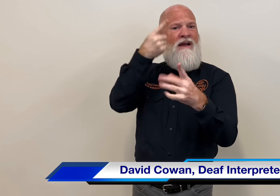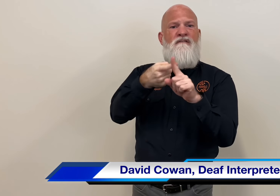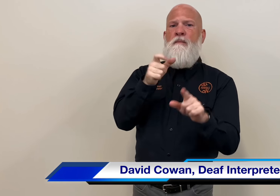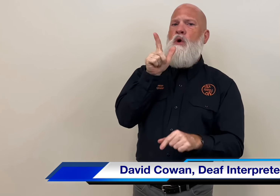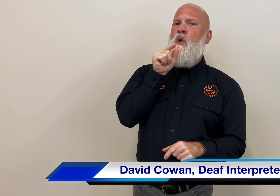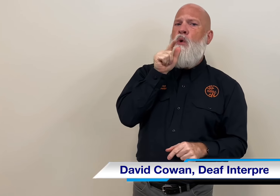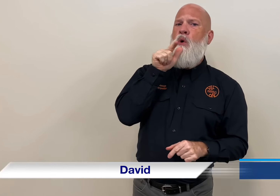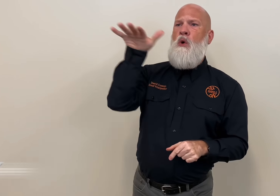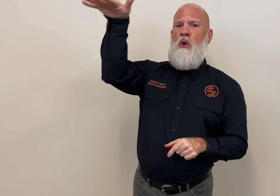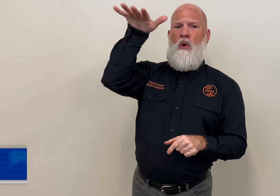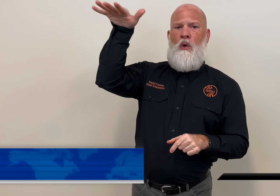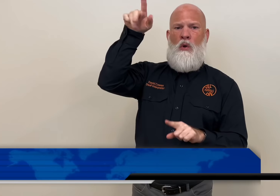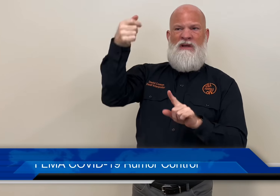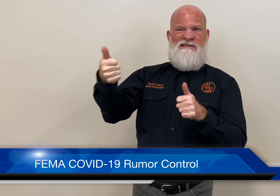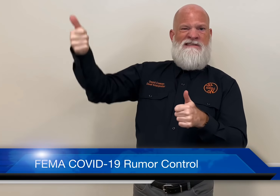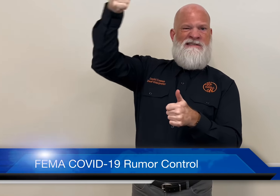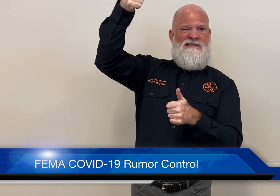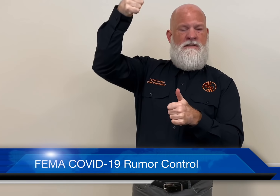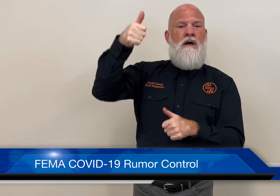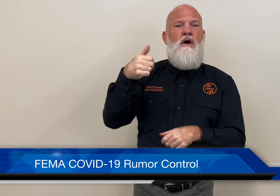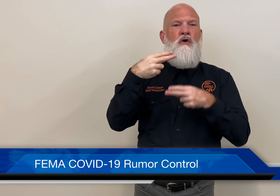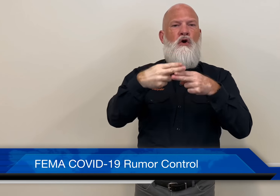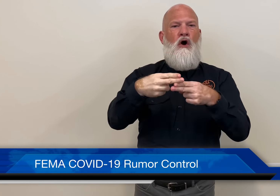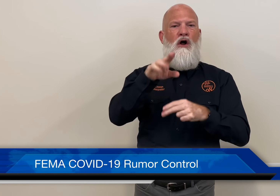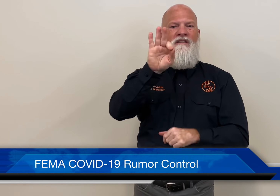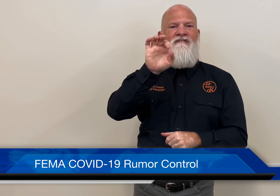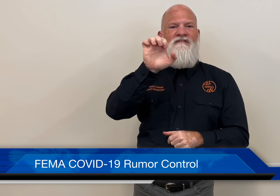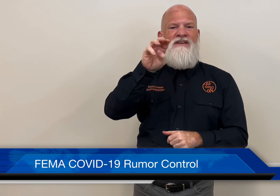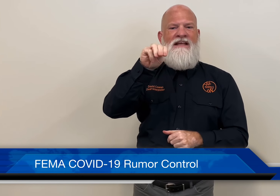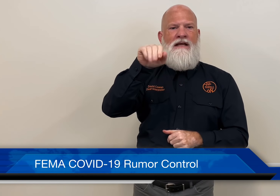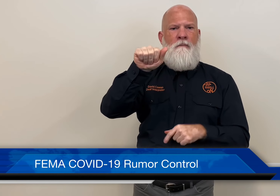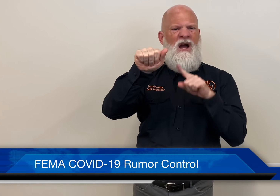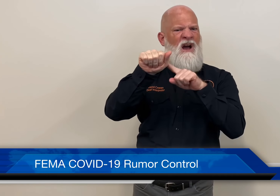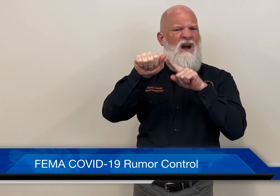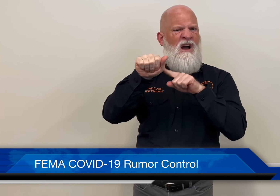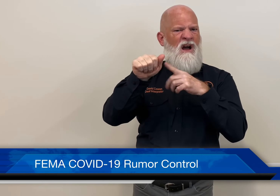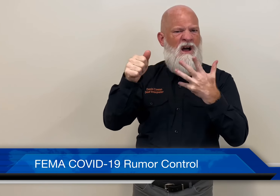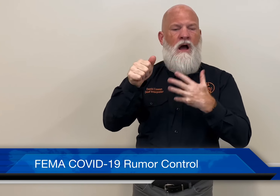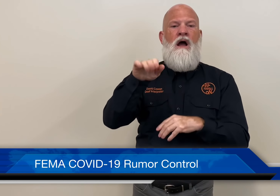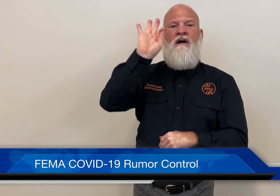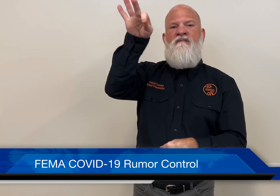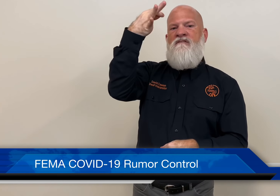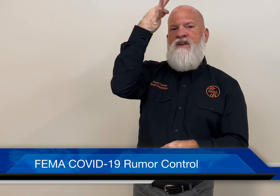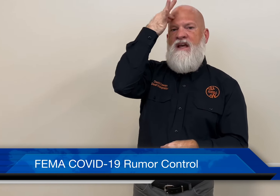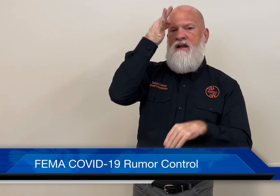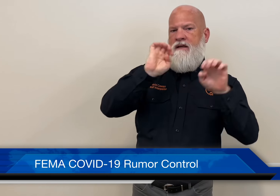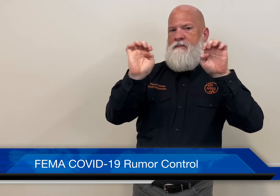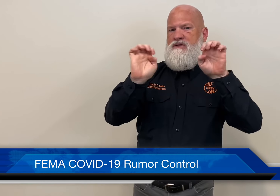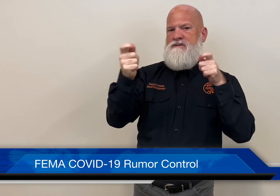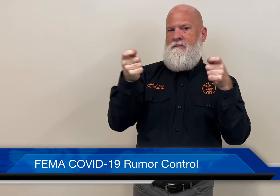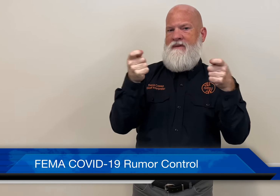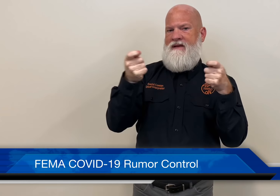Rumors and misinformation about the Corona Virus has slowly made it's way around